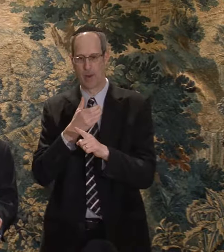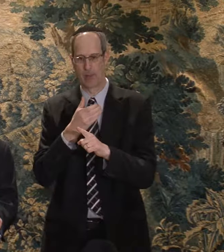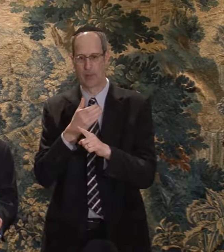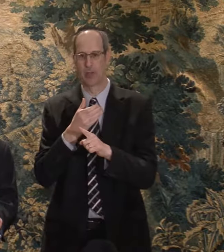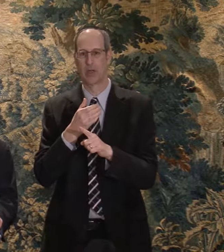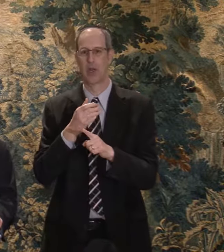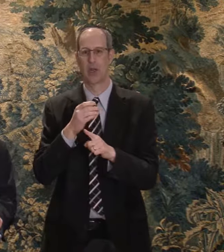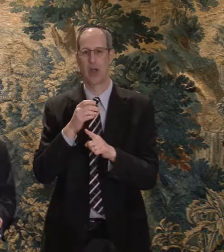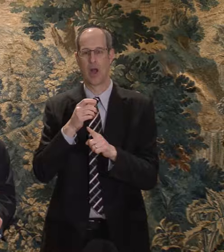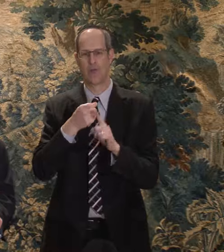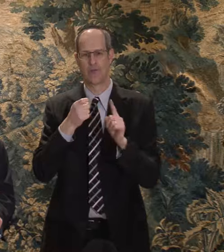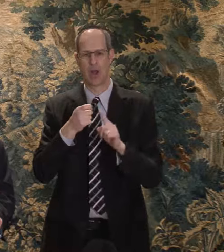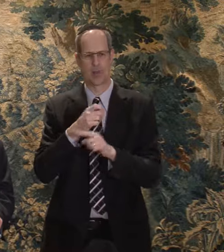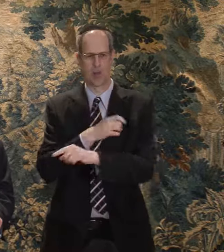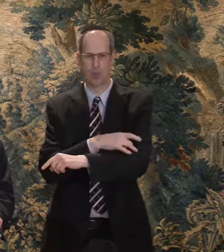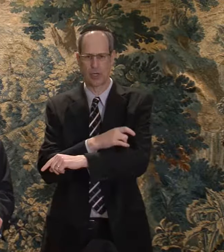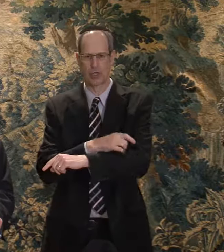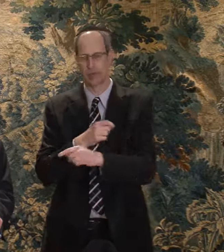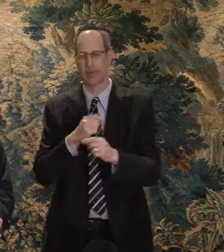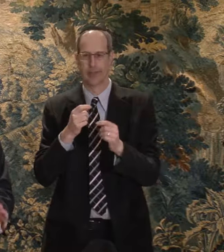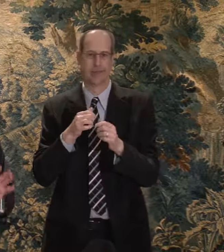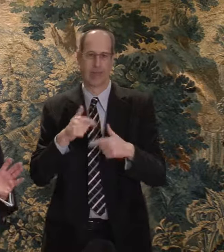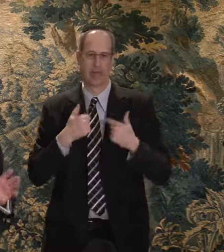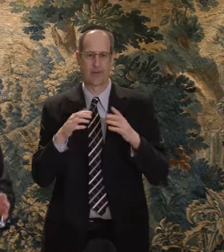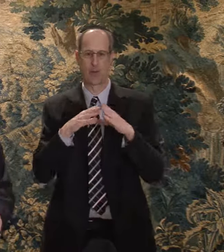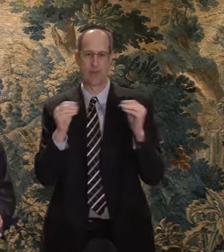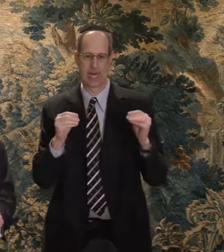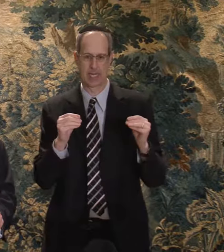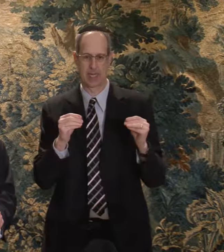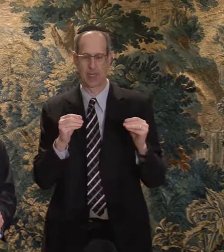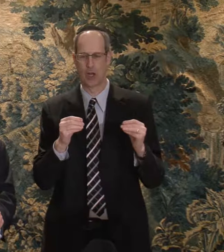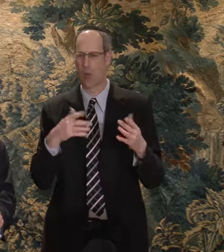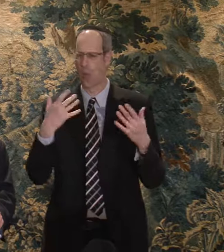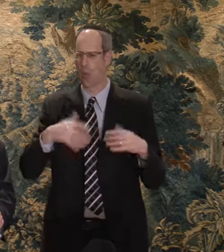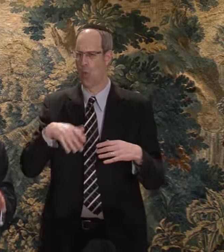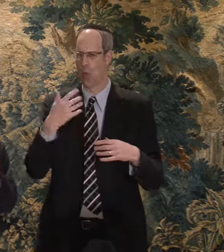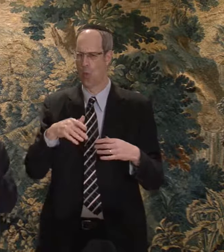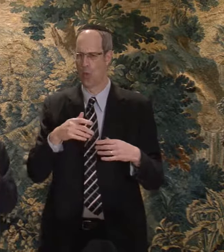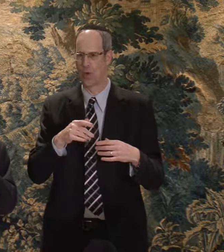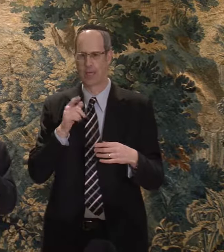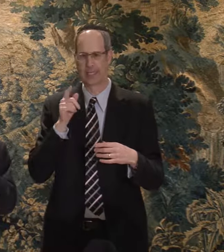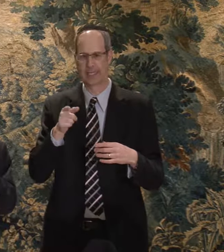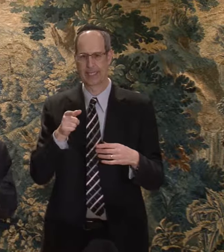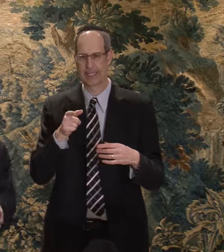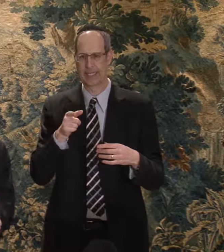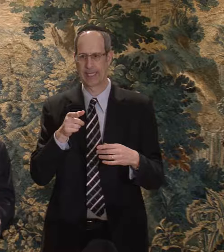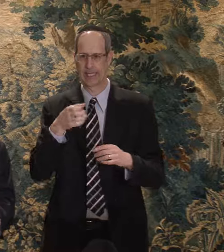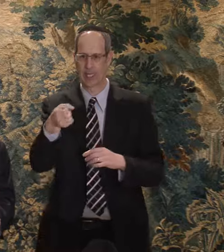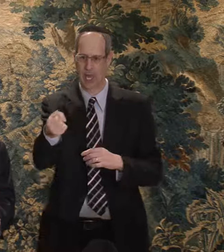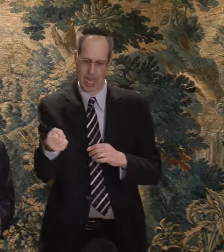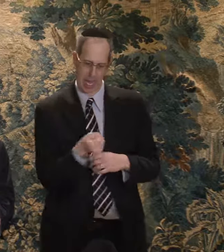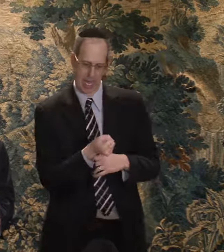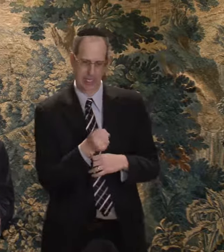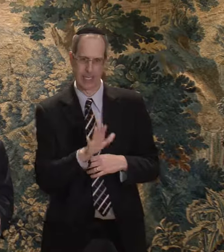Portugal in Romania did a tremendous thing he harbored in his home more than